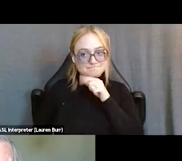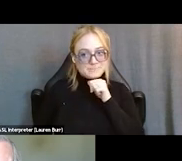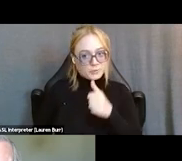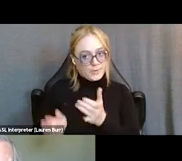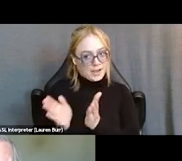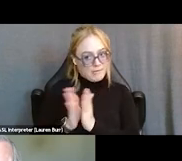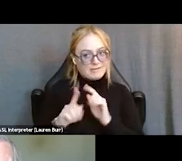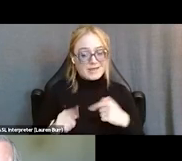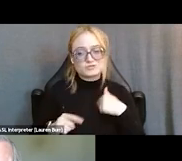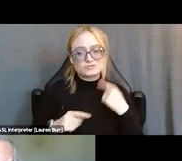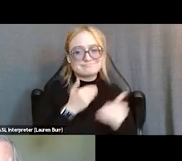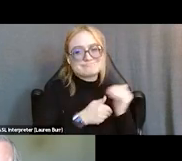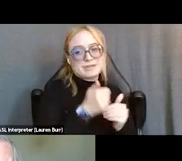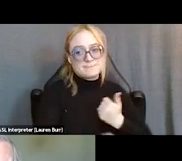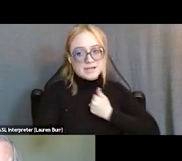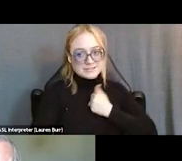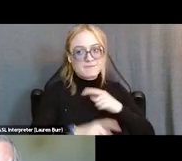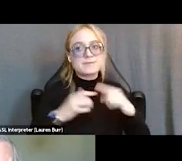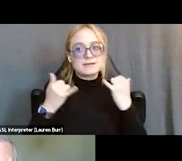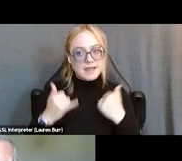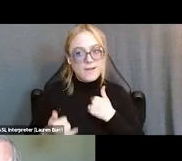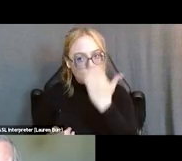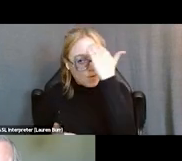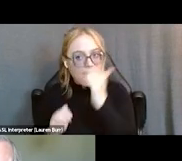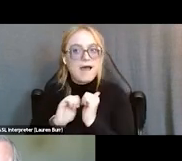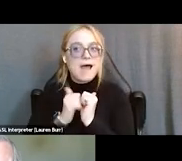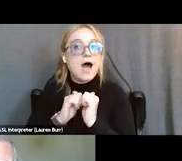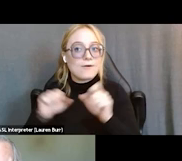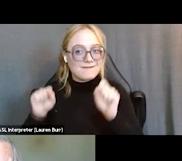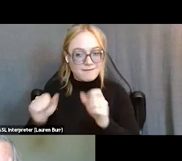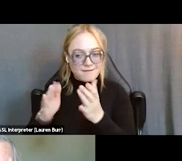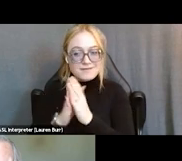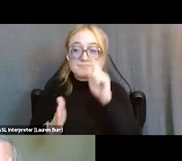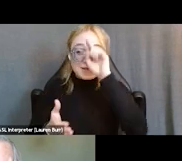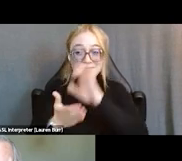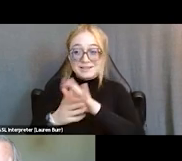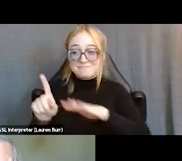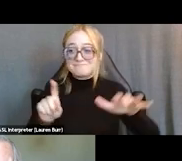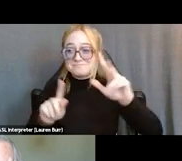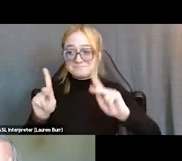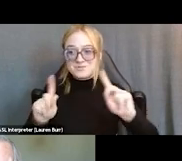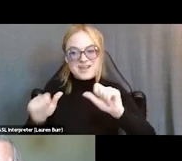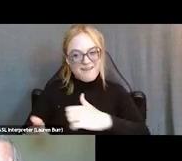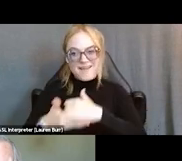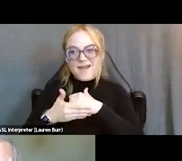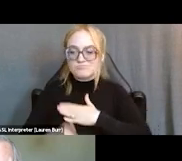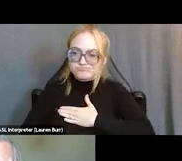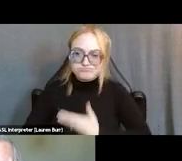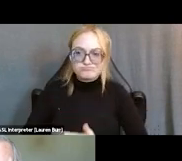But now I know how to ask and I believe that there are people out here that can help you. And the social security was,